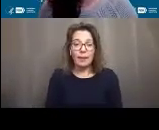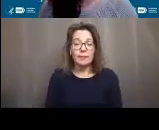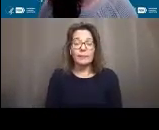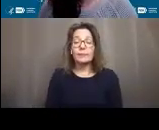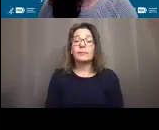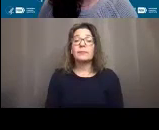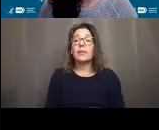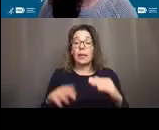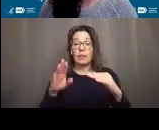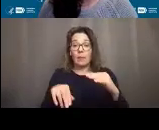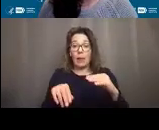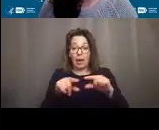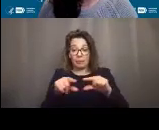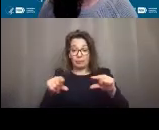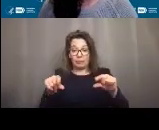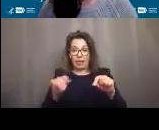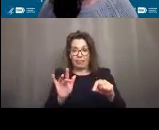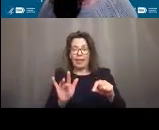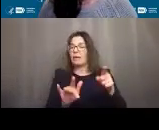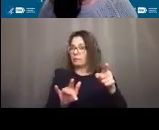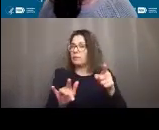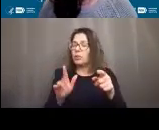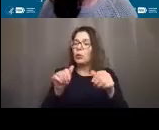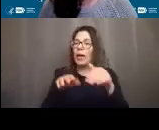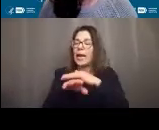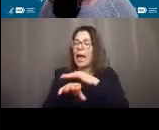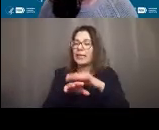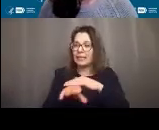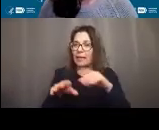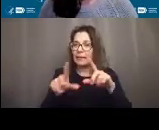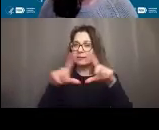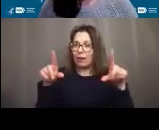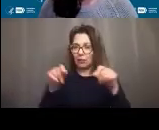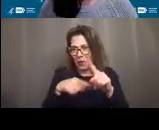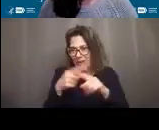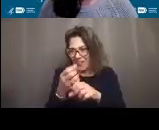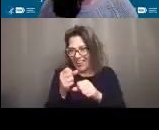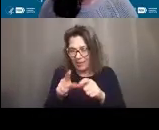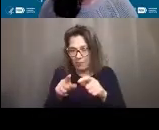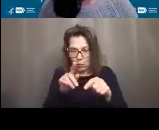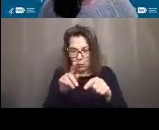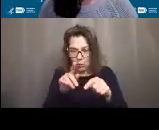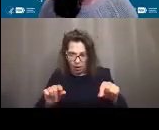to expand your current project. It has to be within scope,